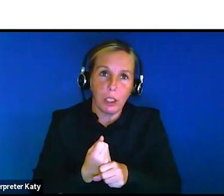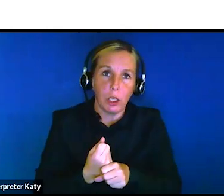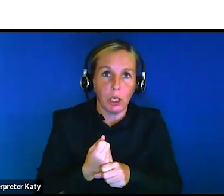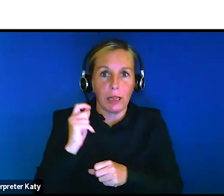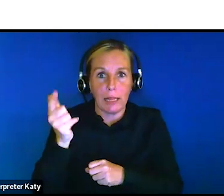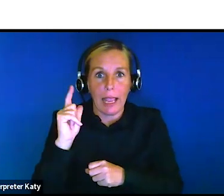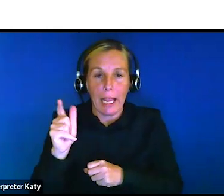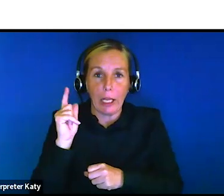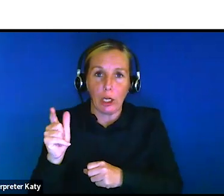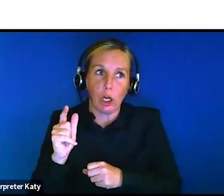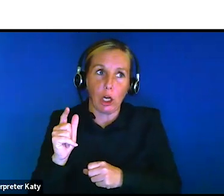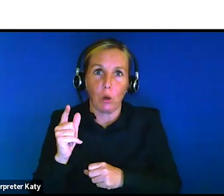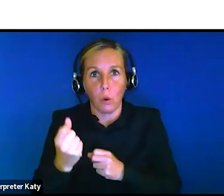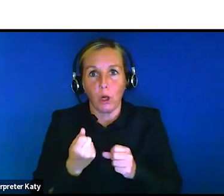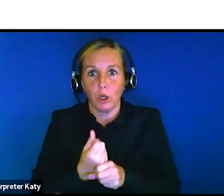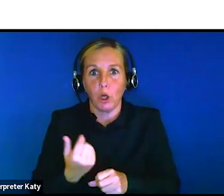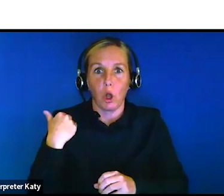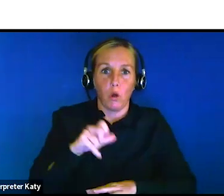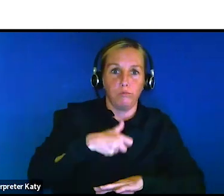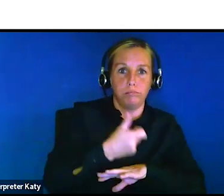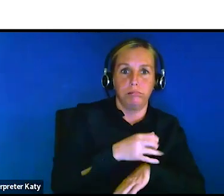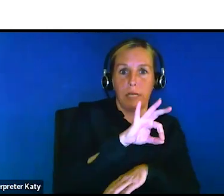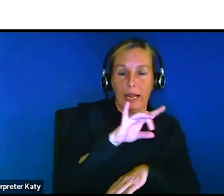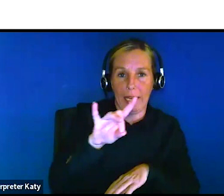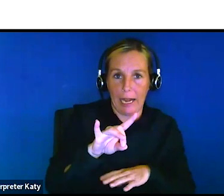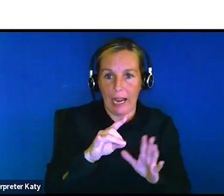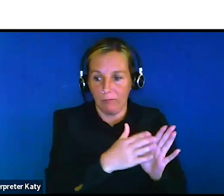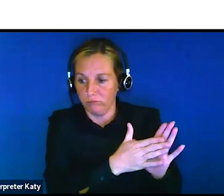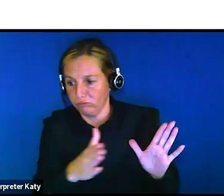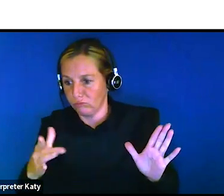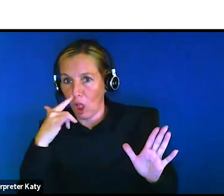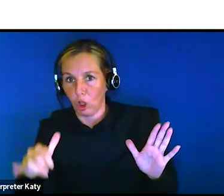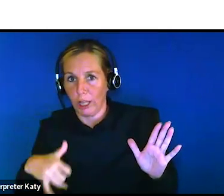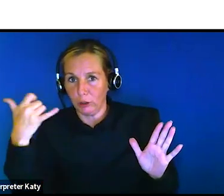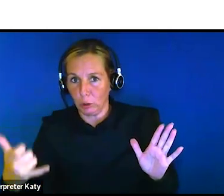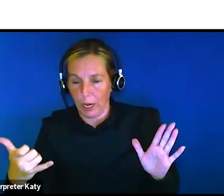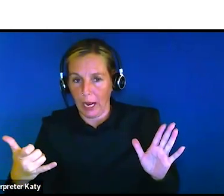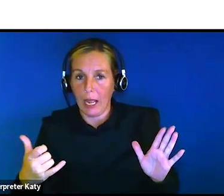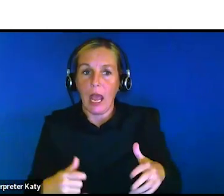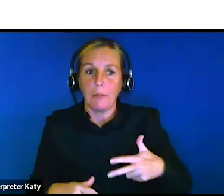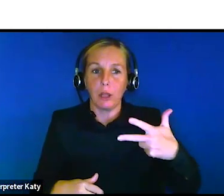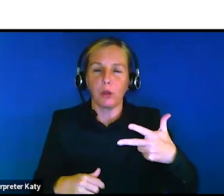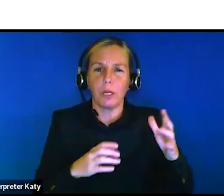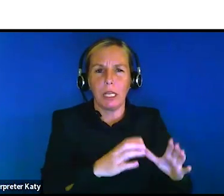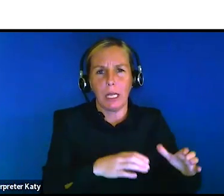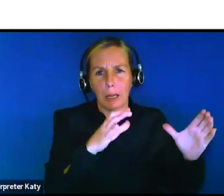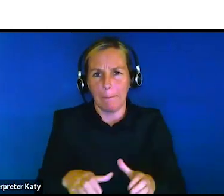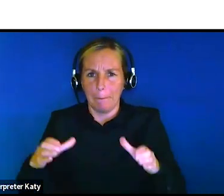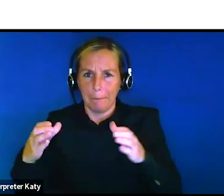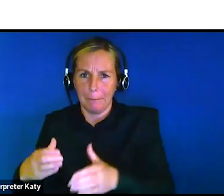what do we know exists? So I kinda made three buckets of categories in which I feel like states and systems either fall.